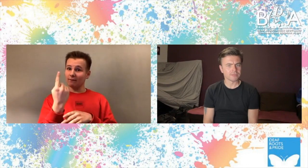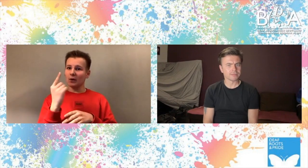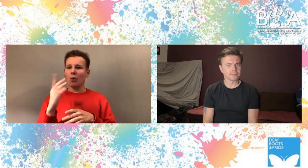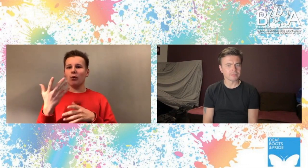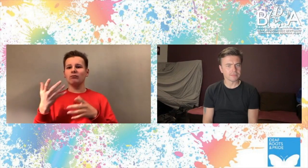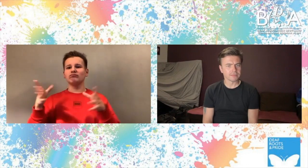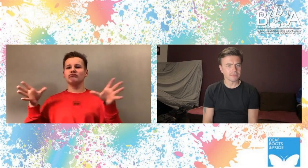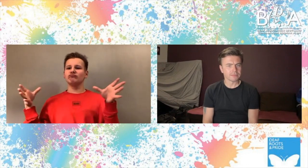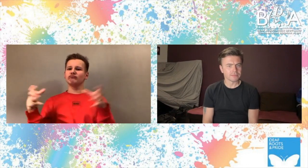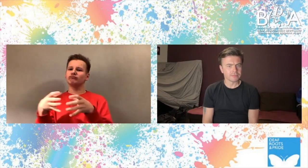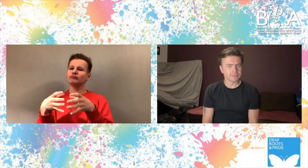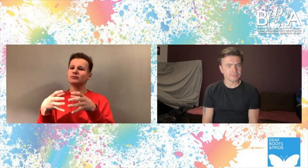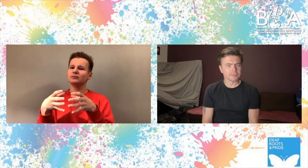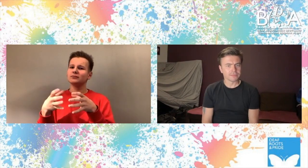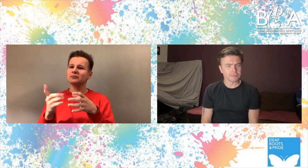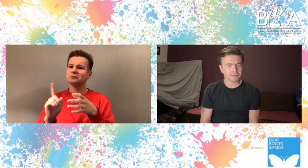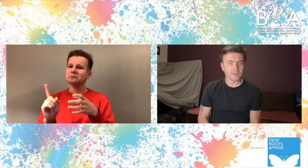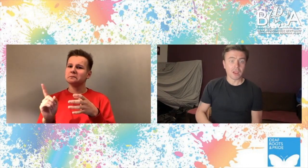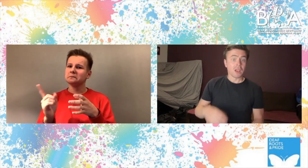part of a team?